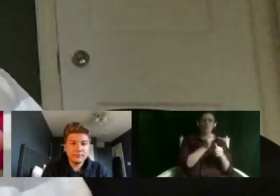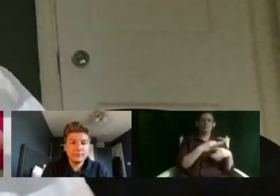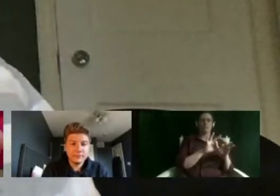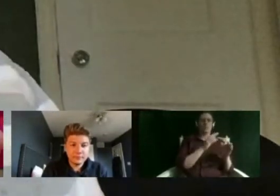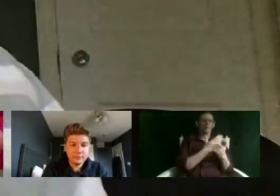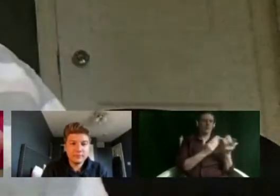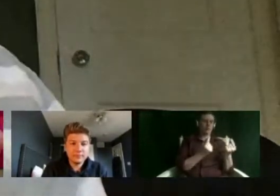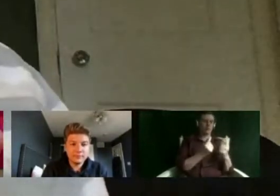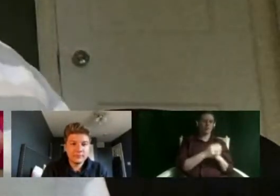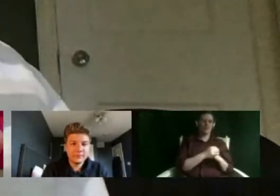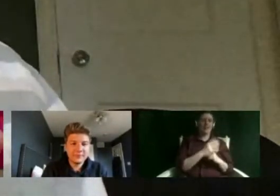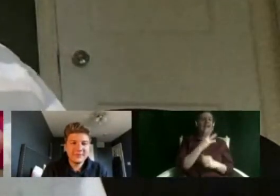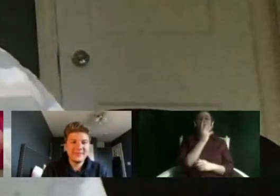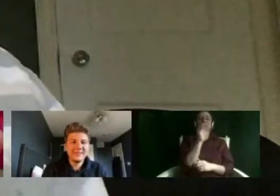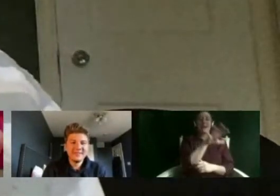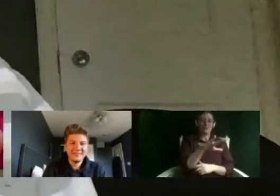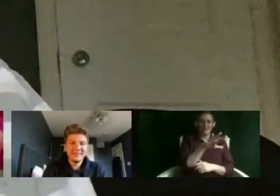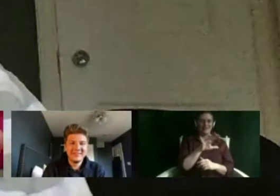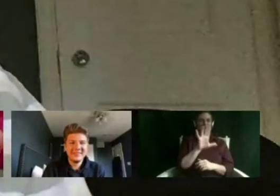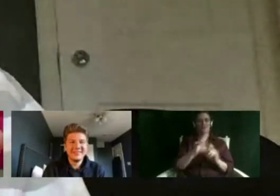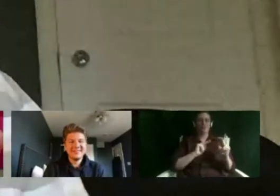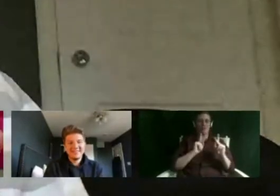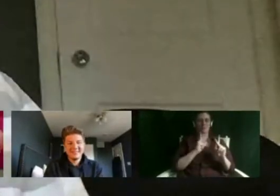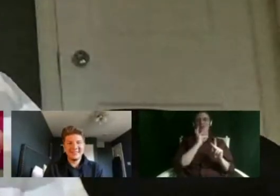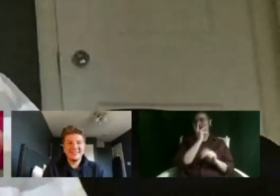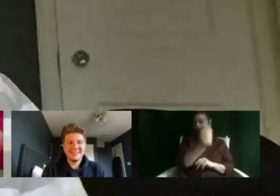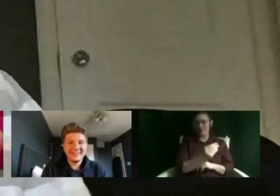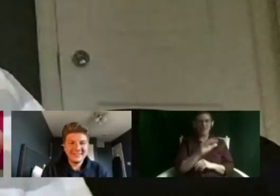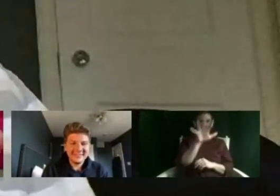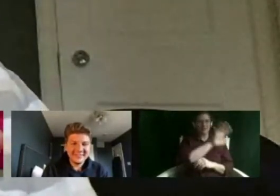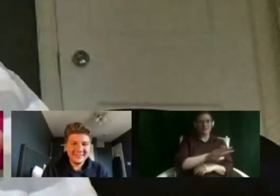they're out there your people are absolutely out there and they can't wait to find you too